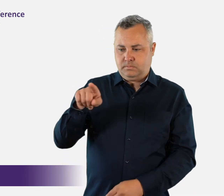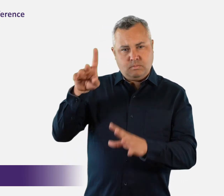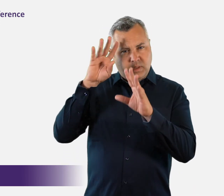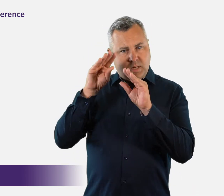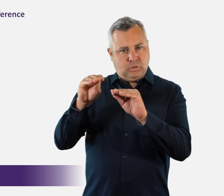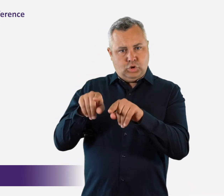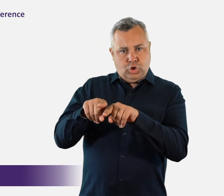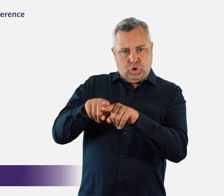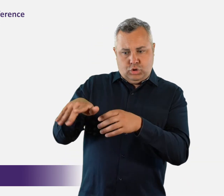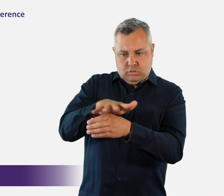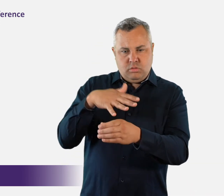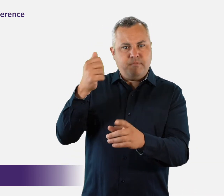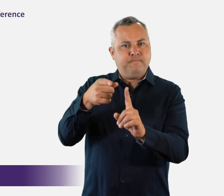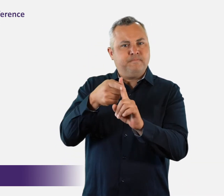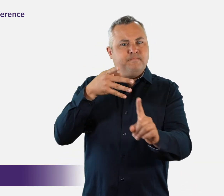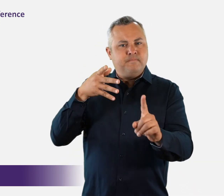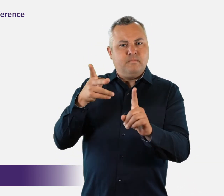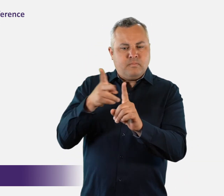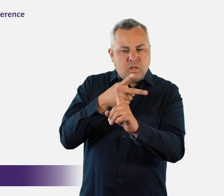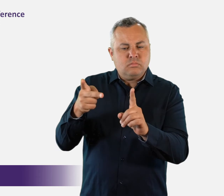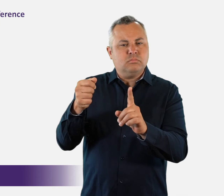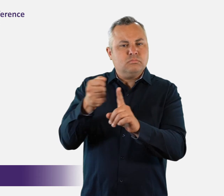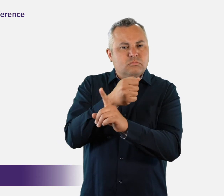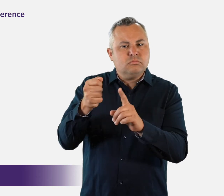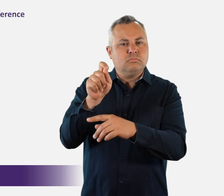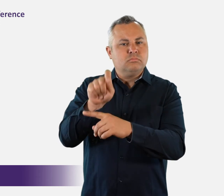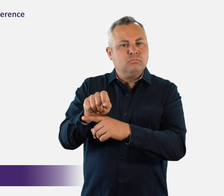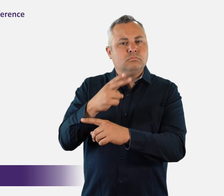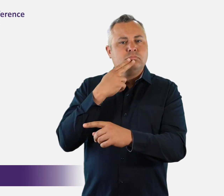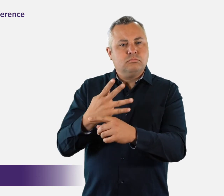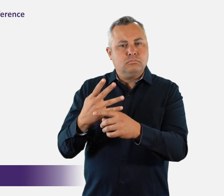Are particular forms of violence, abuse, neglect or exploitation -